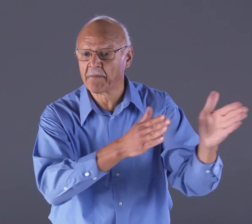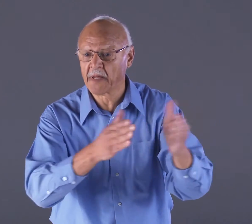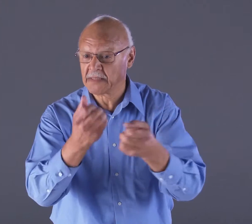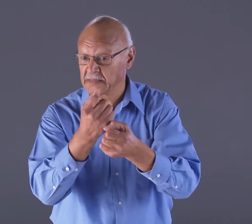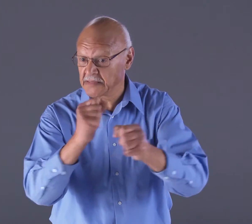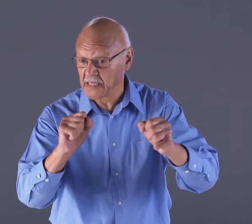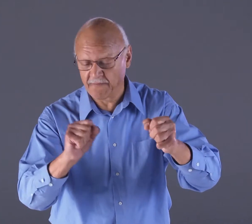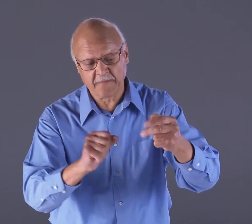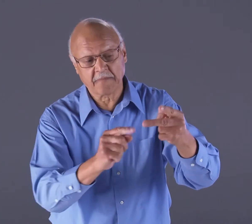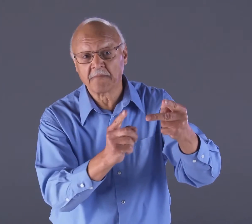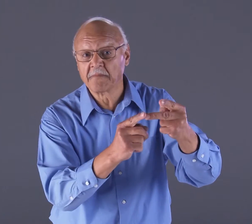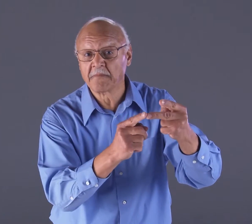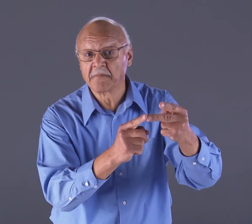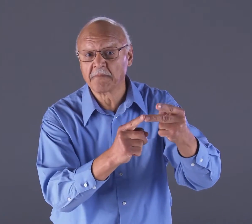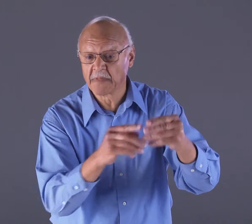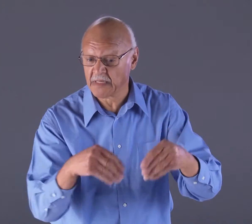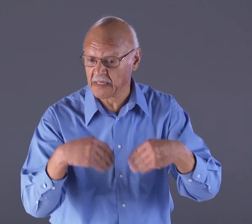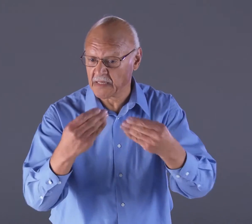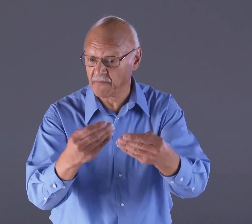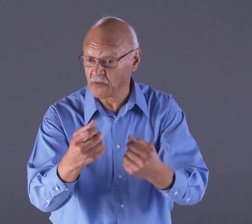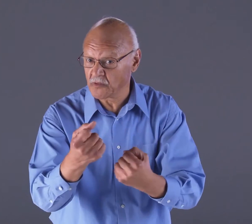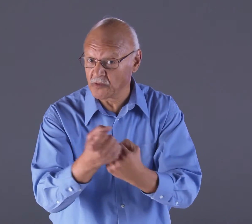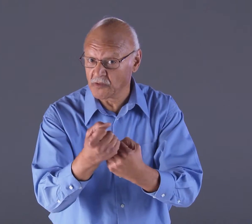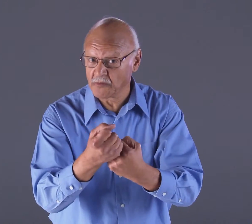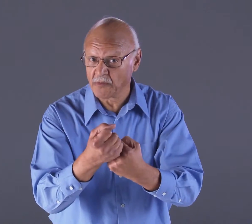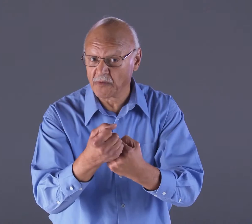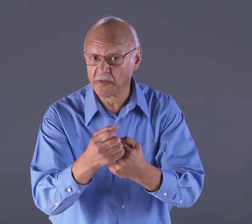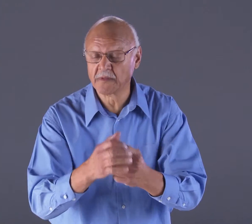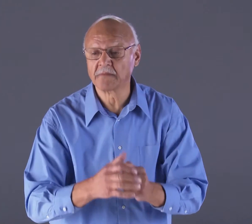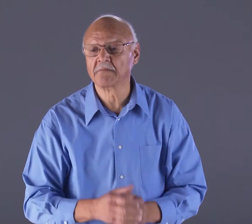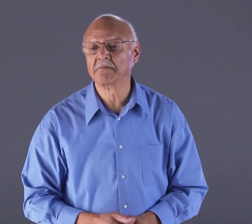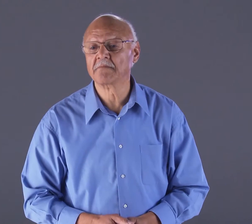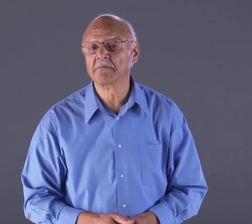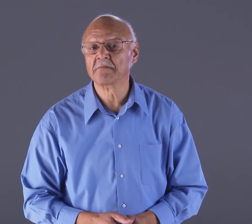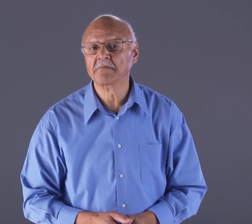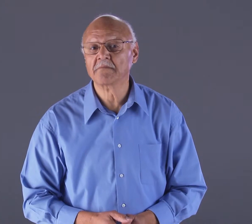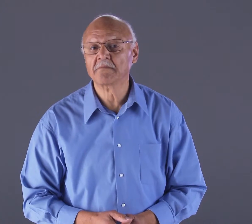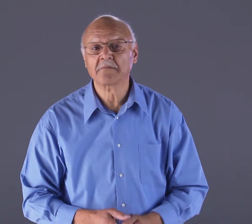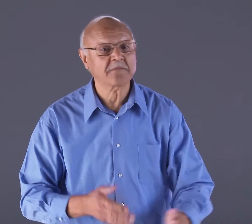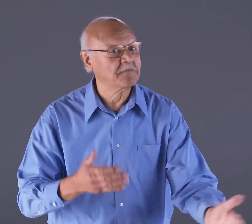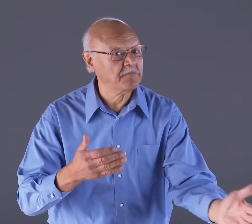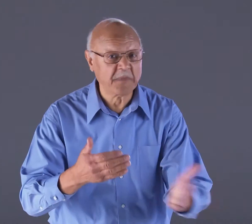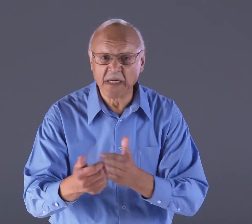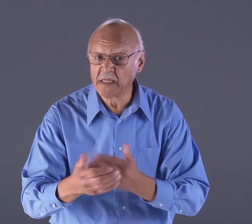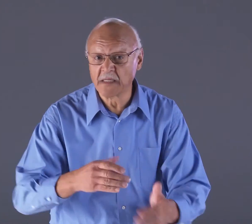You have the right to have an advocate whether or not a police report or charges are filed.